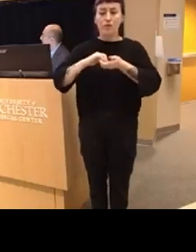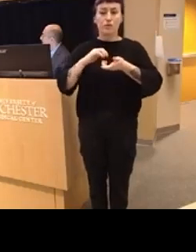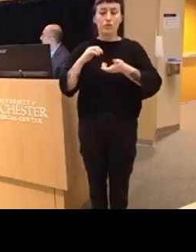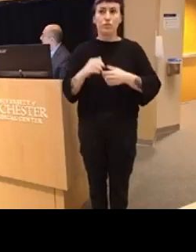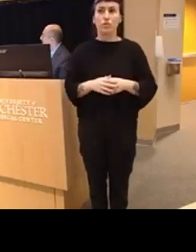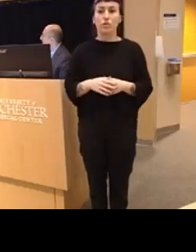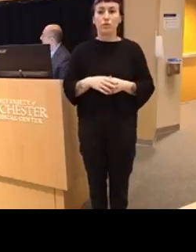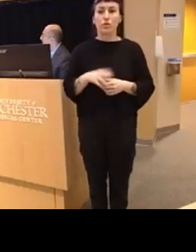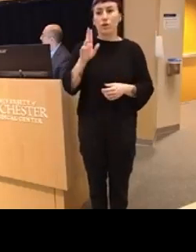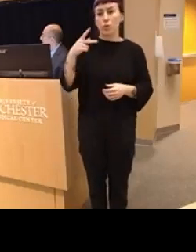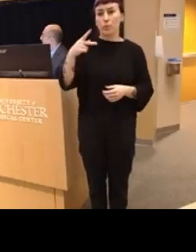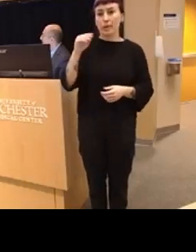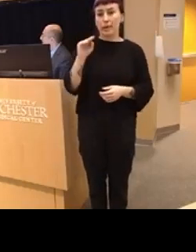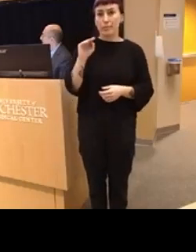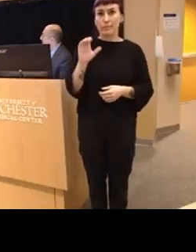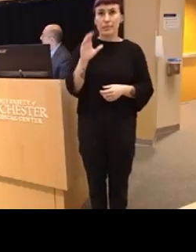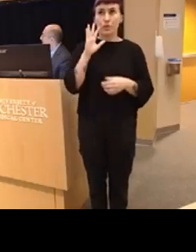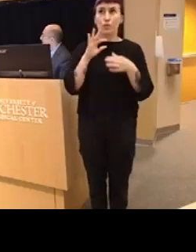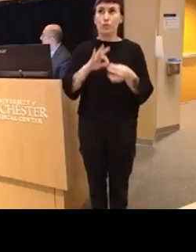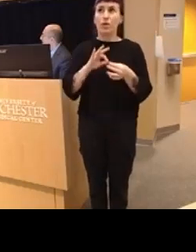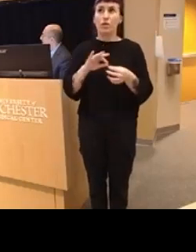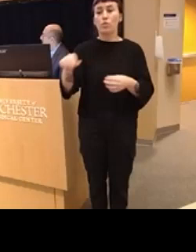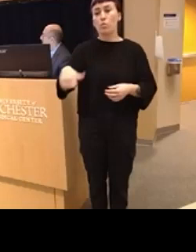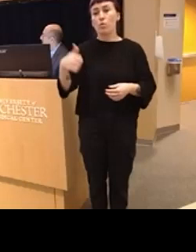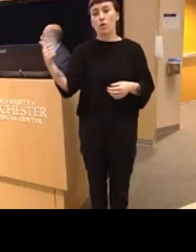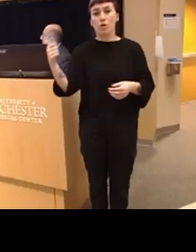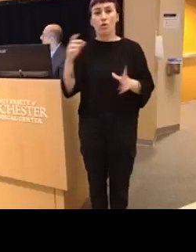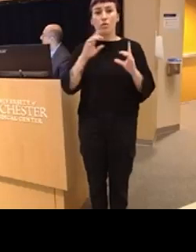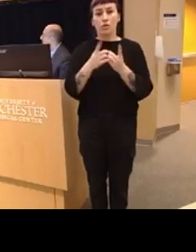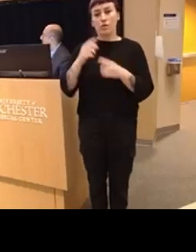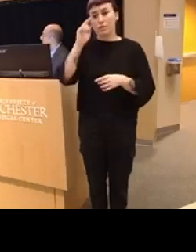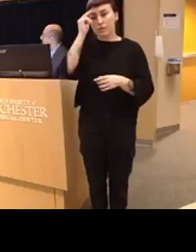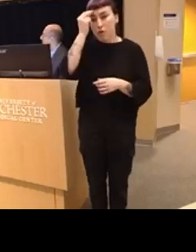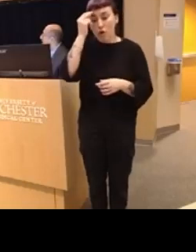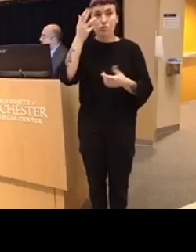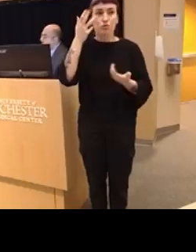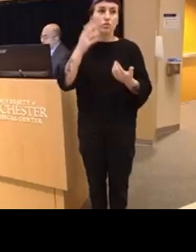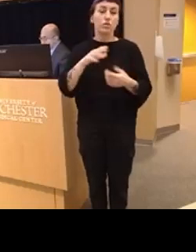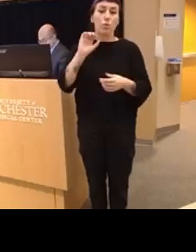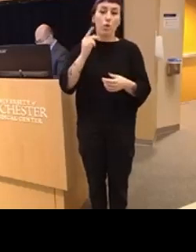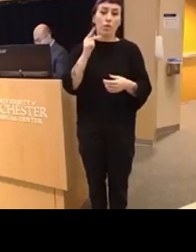at UPMC in relation to other department like neurology neurosurgery Orthopedics and Etc